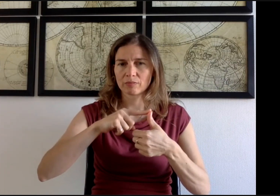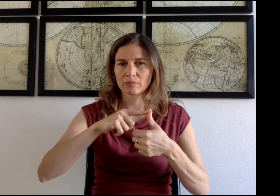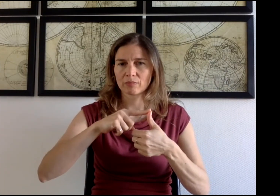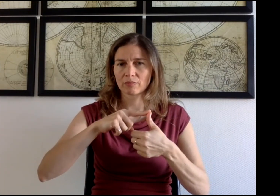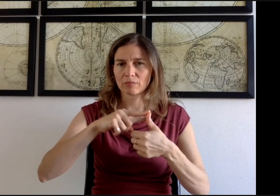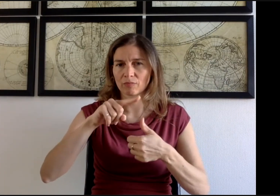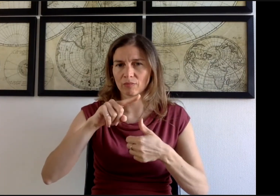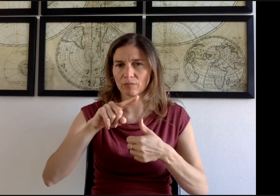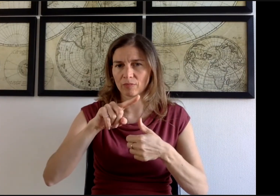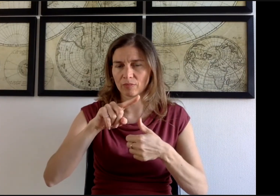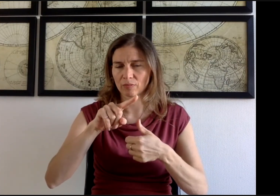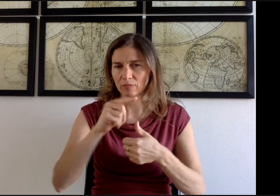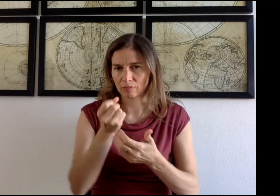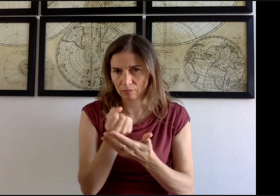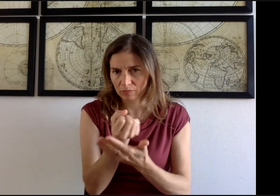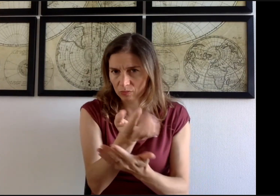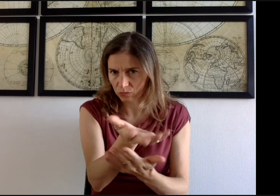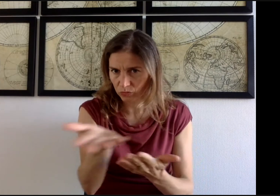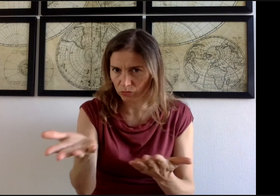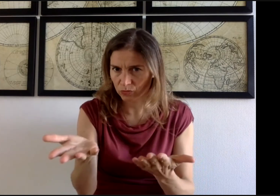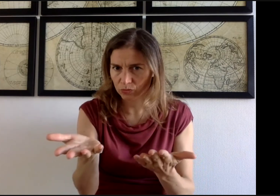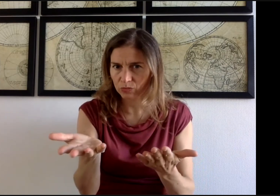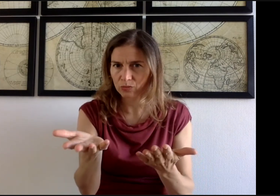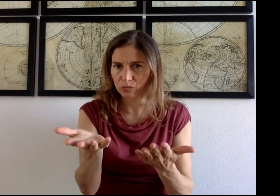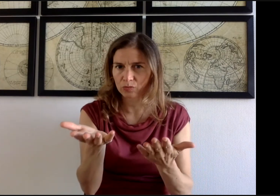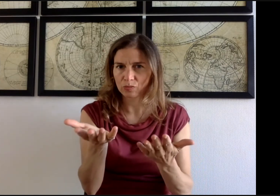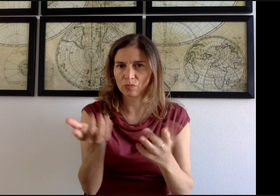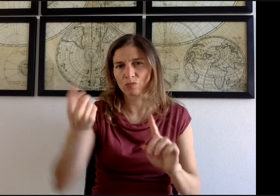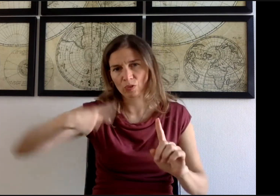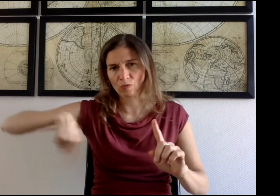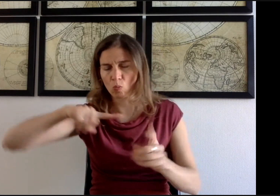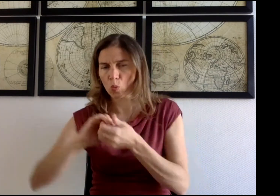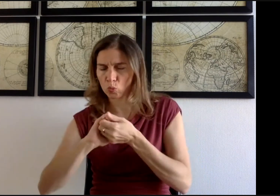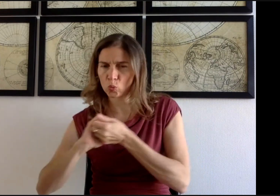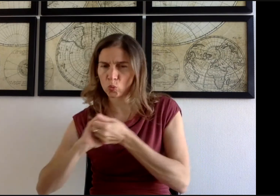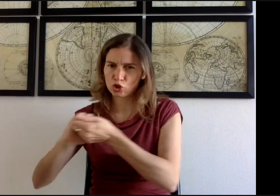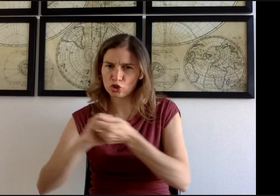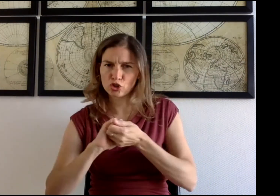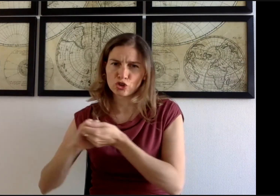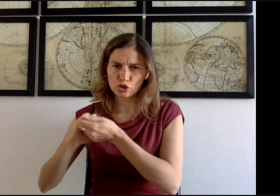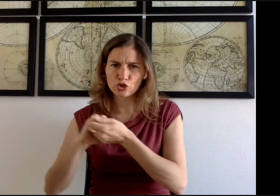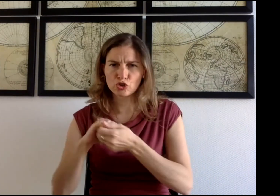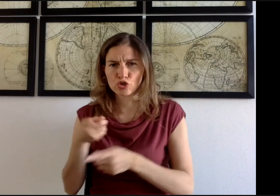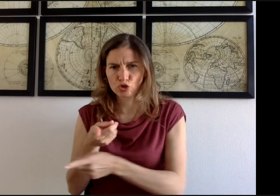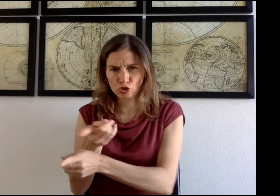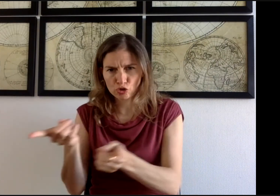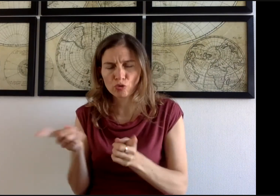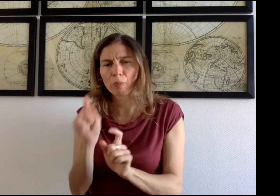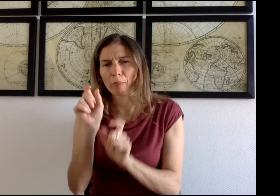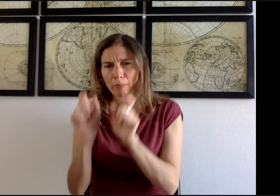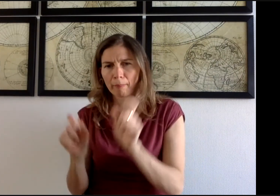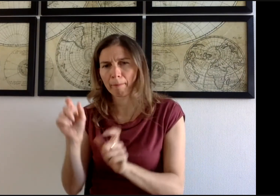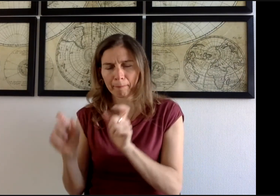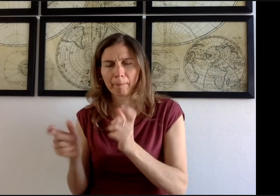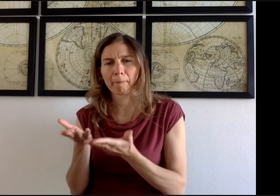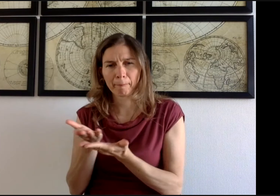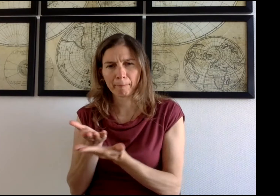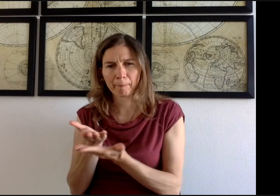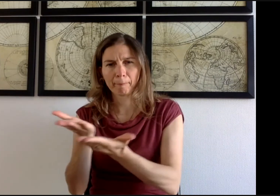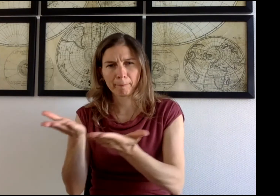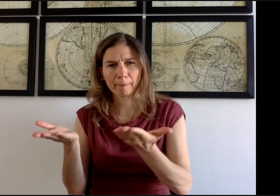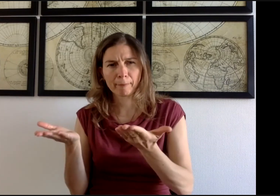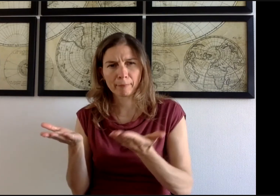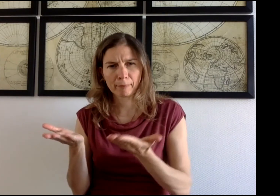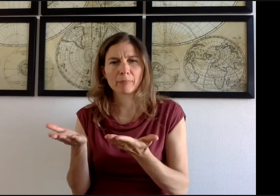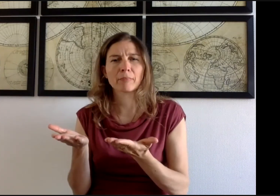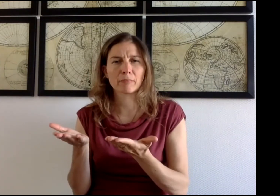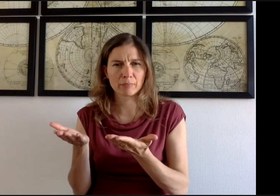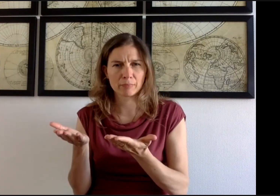from the organization of people who can't hear very well,